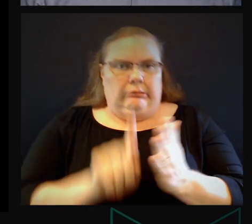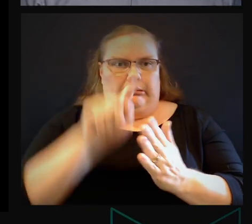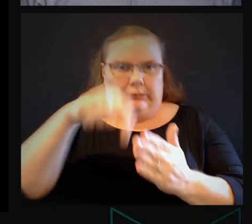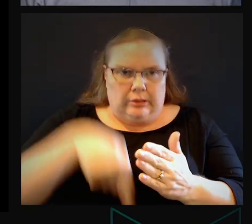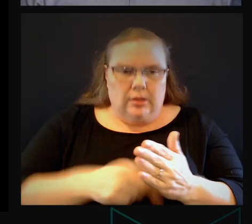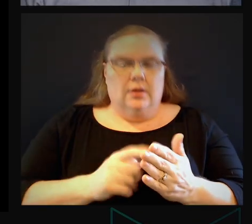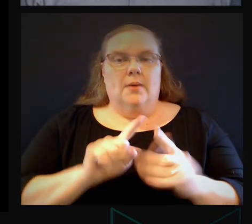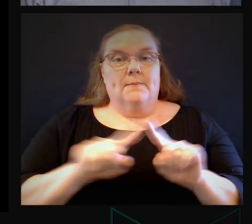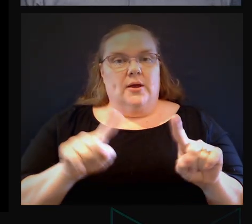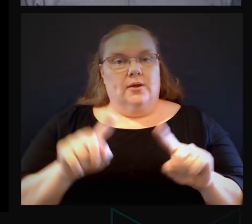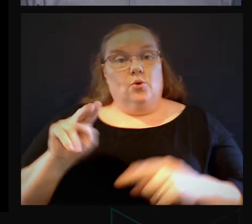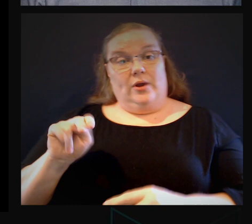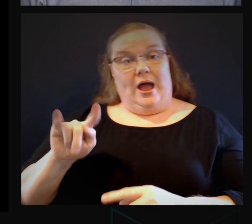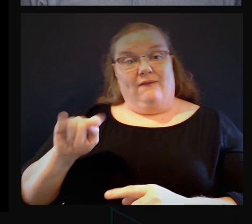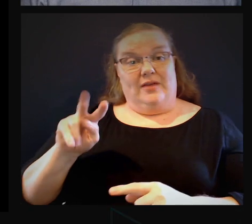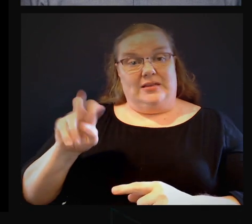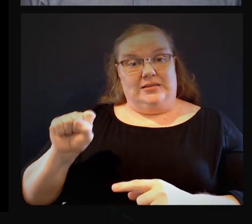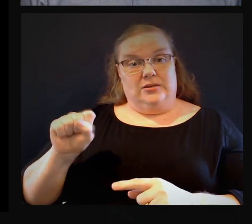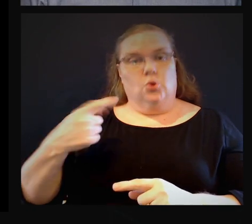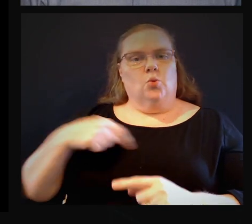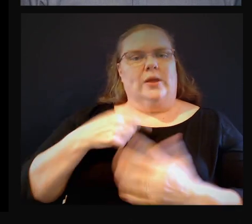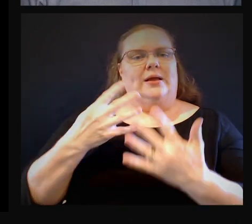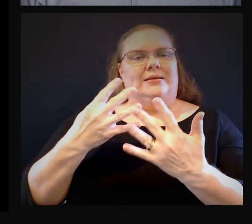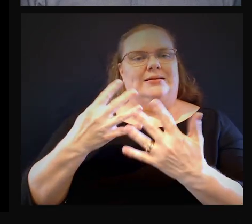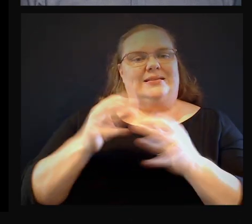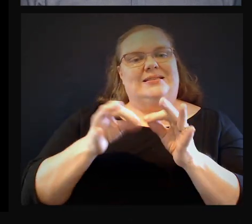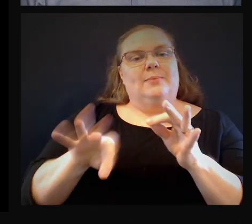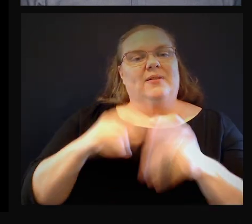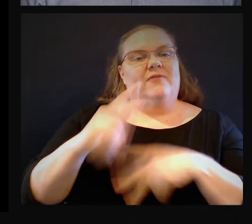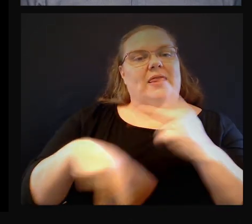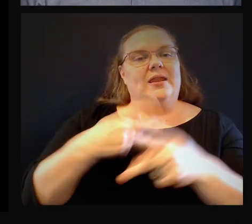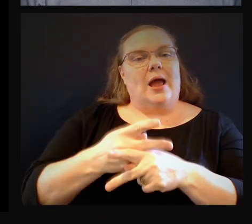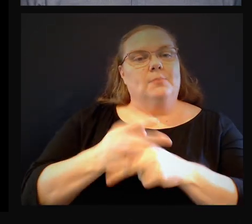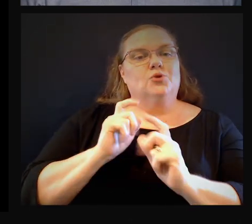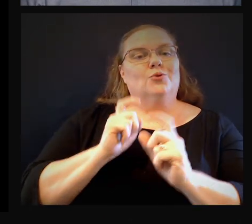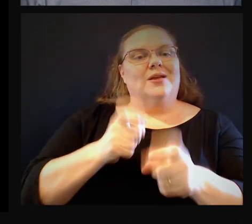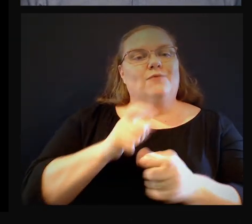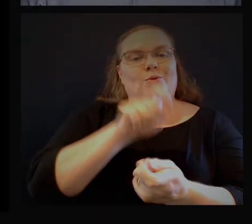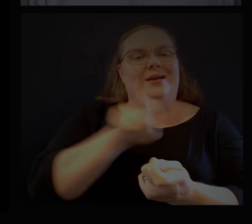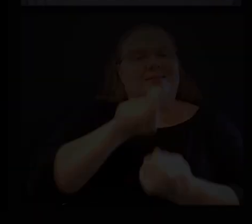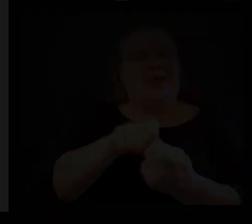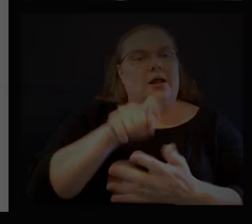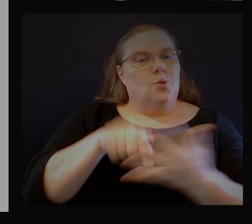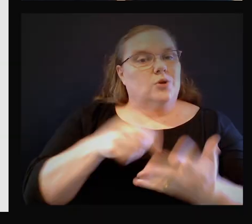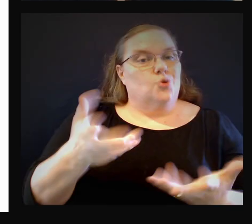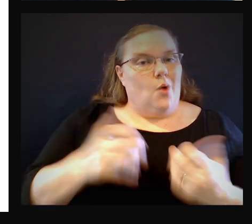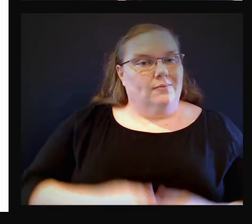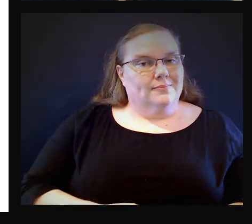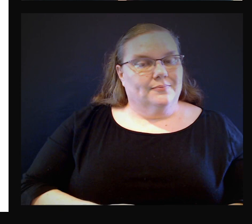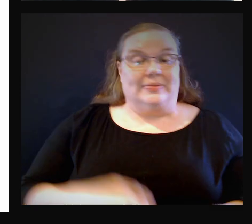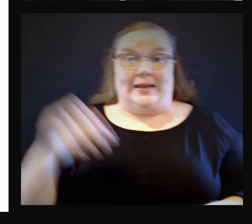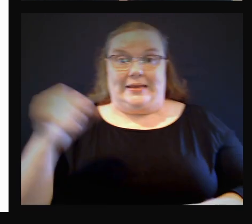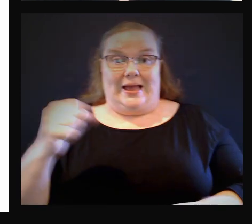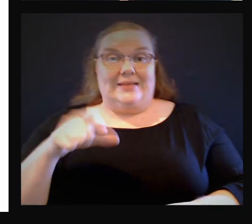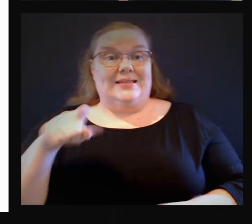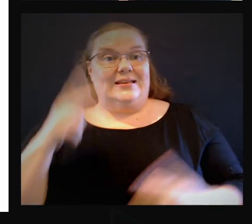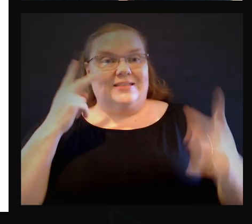With Natvis, we can simplify the type to give you exactly what you want. Yes, this is a visualization